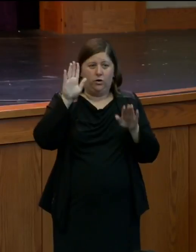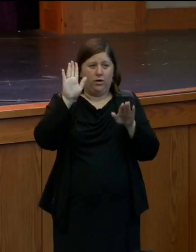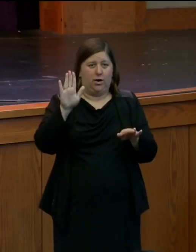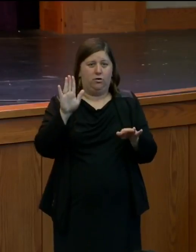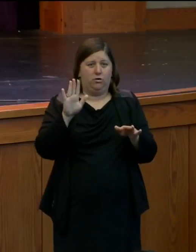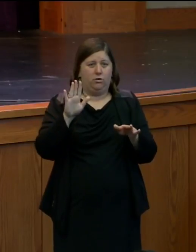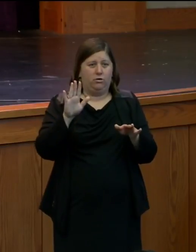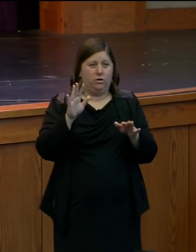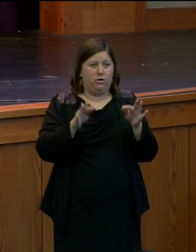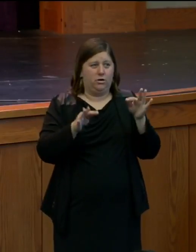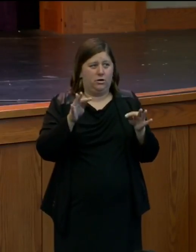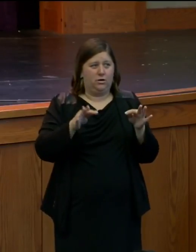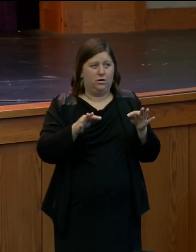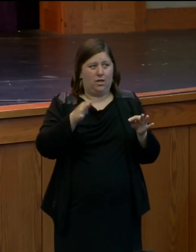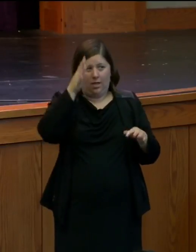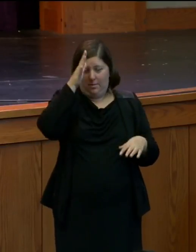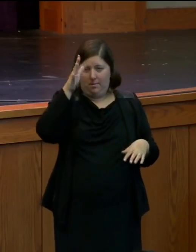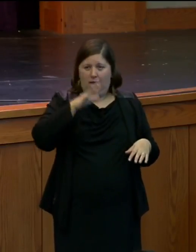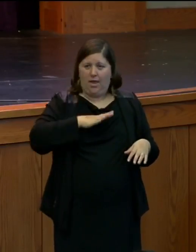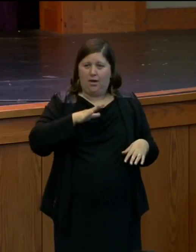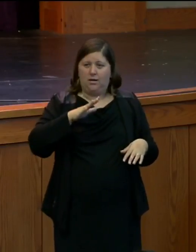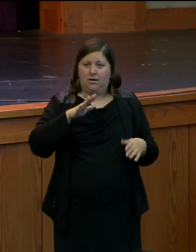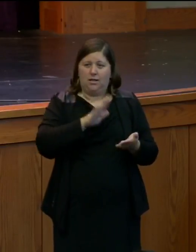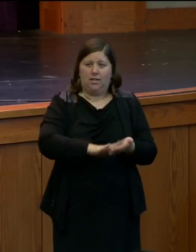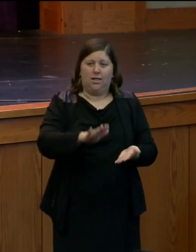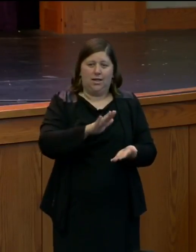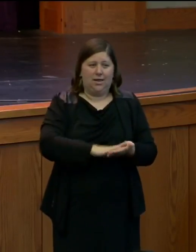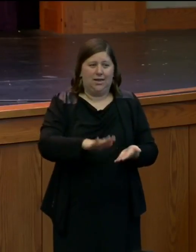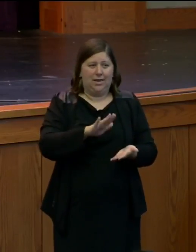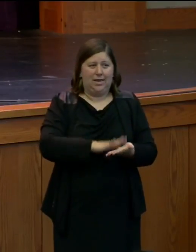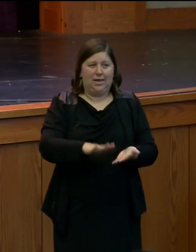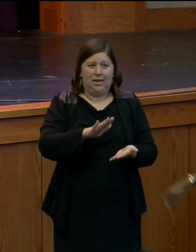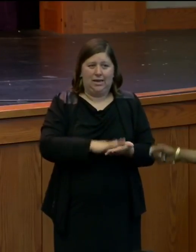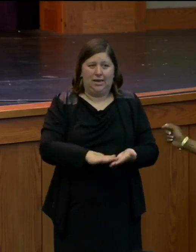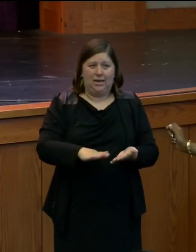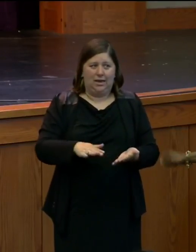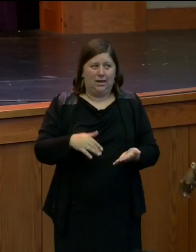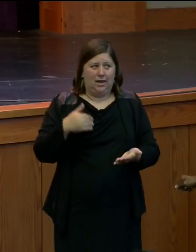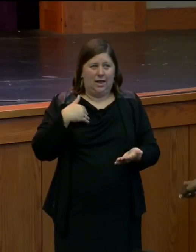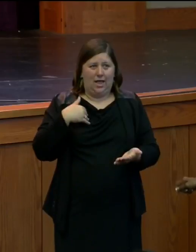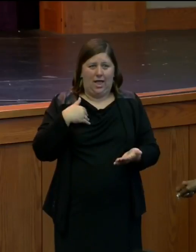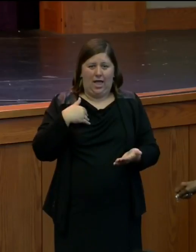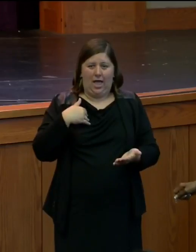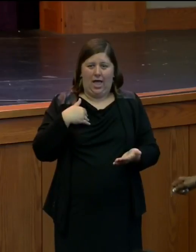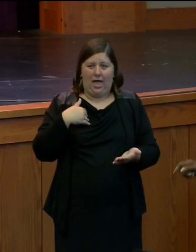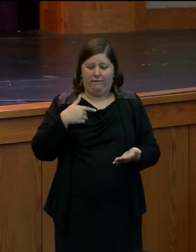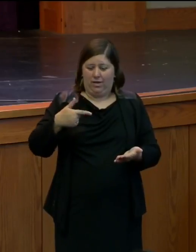THE MAID IS COMING THROUGH THE BUILDING CLEANING THE BUILDING STACKED WITH A GUN AND TRASH BAGS.